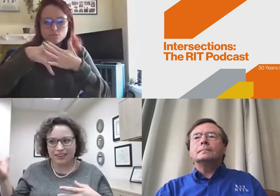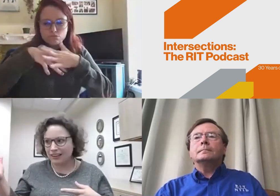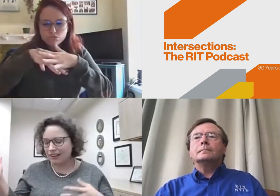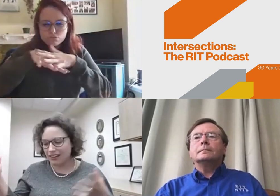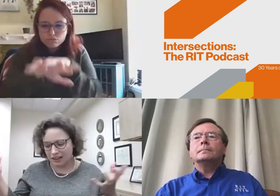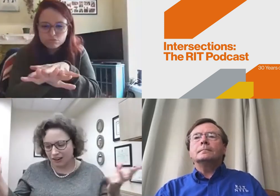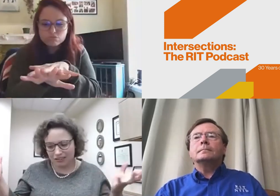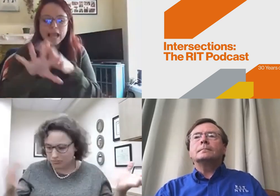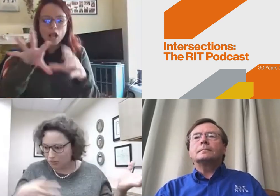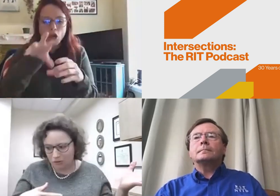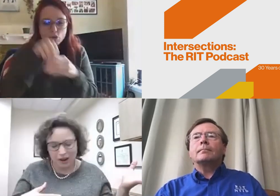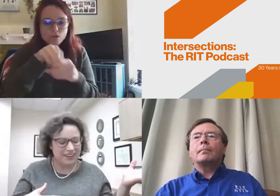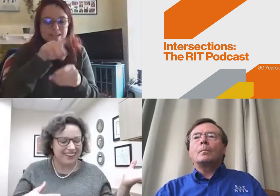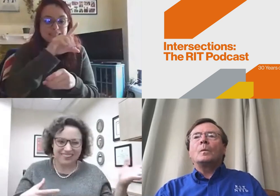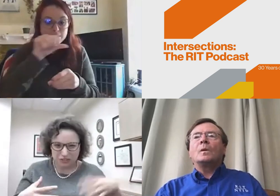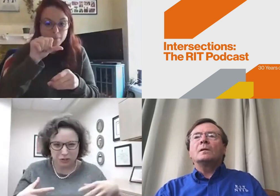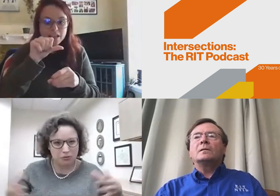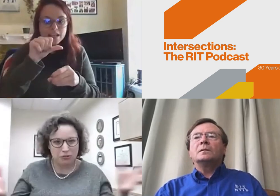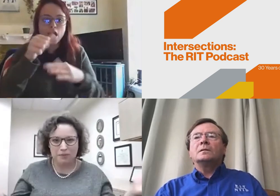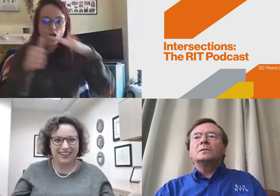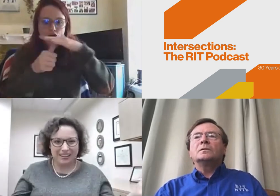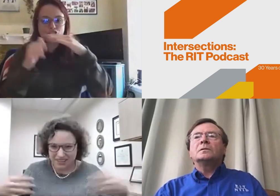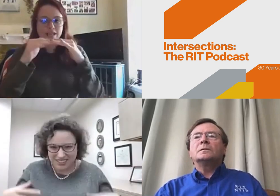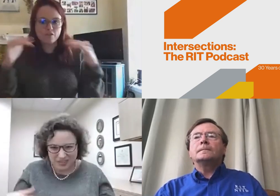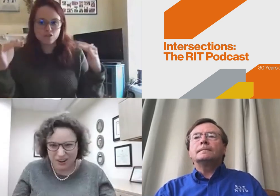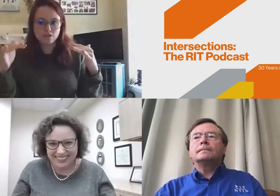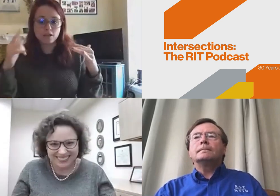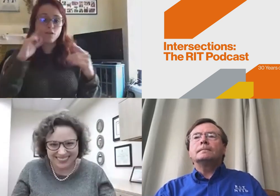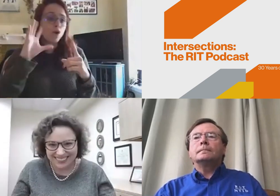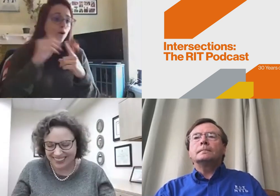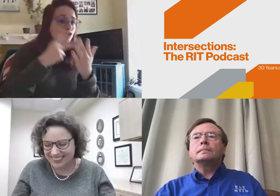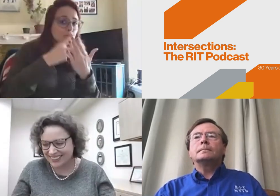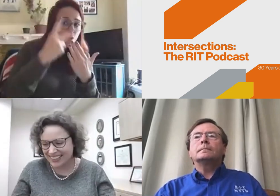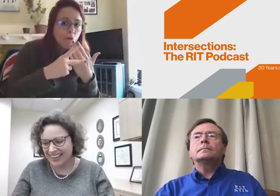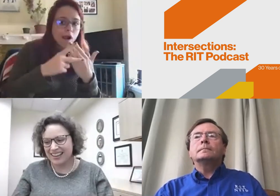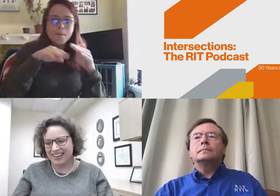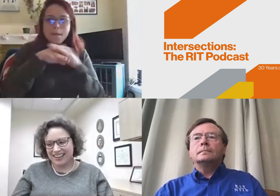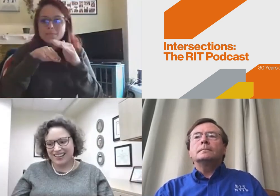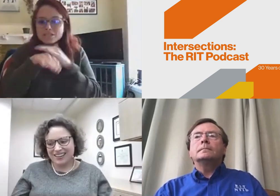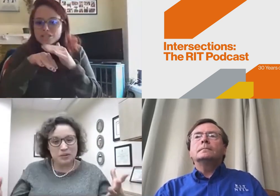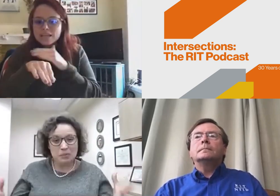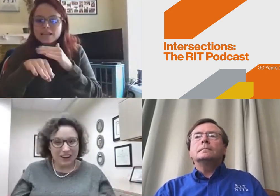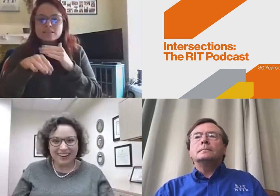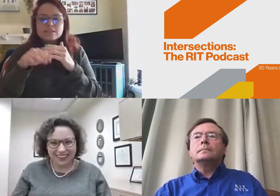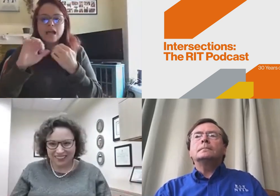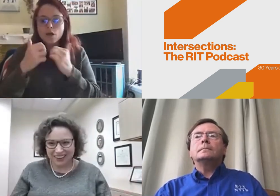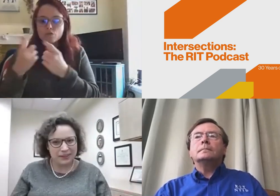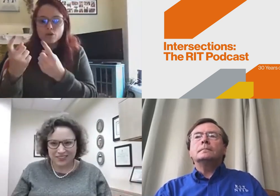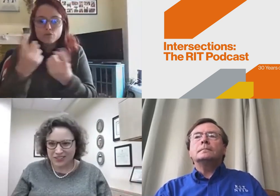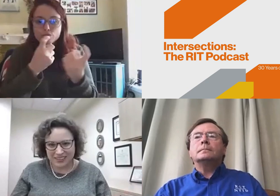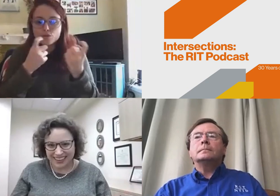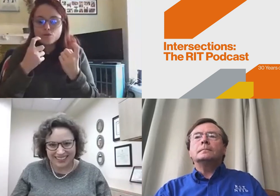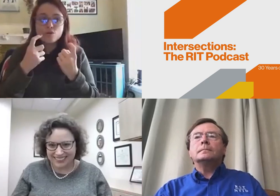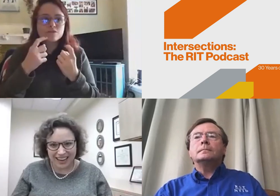Both in cultural programming, admissions practices to say, "You belong here, and we're so excited